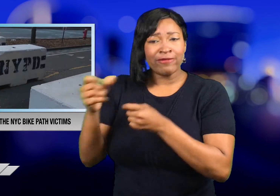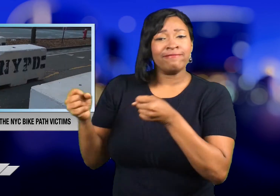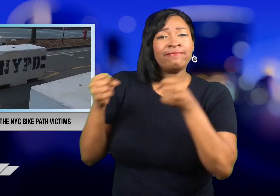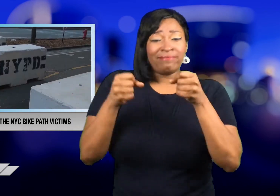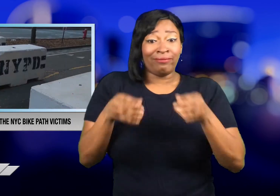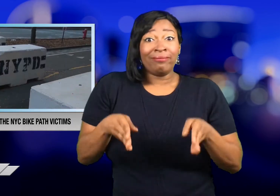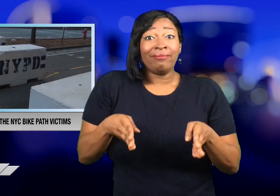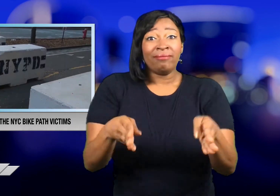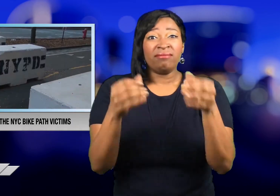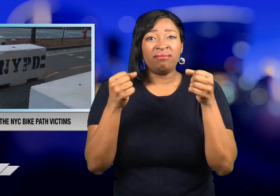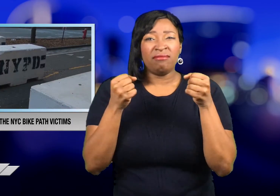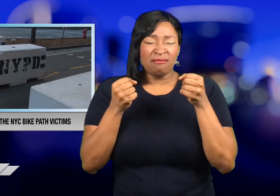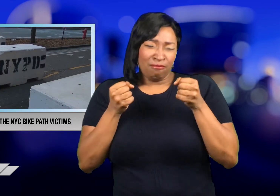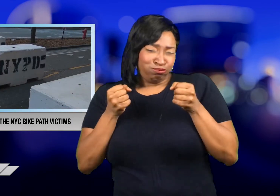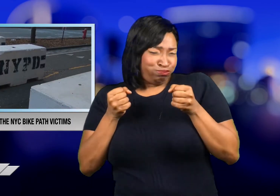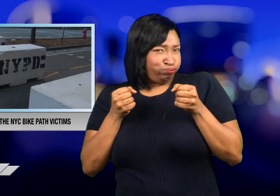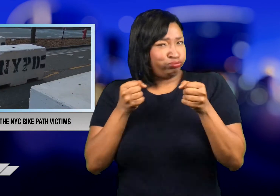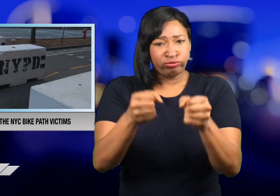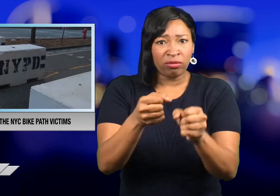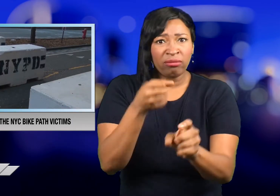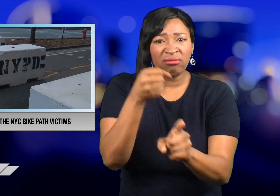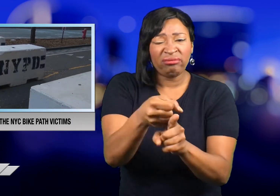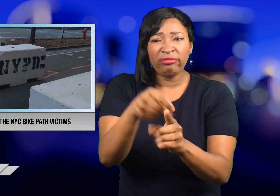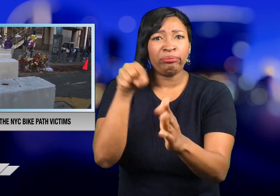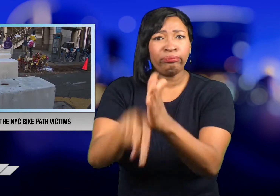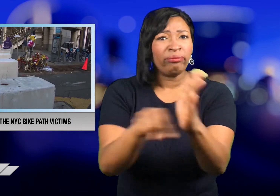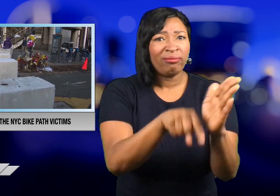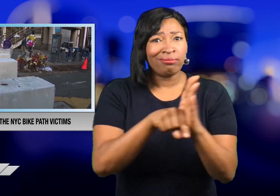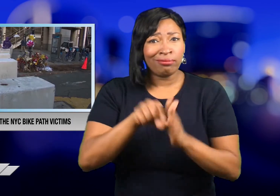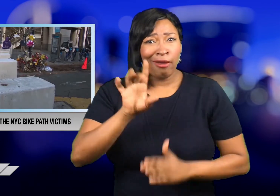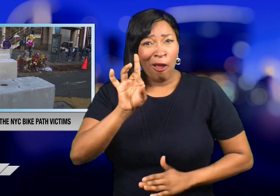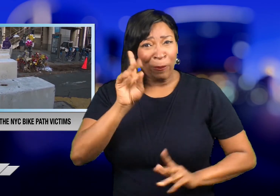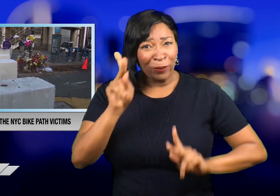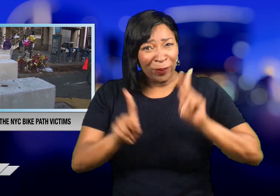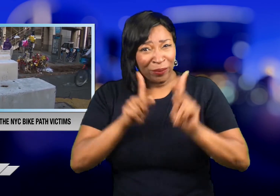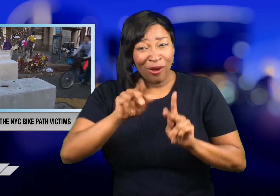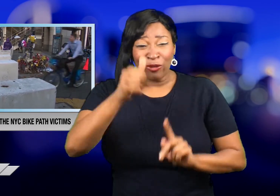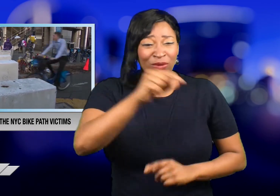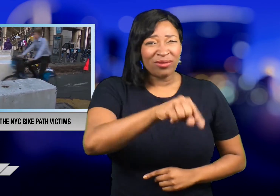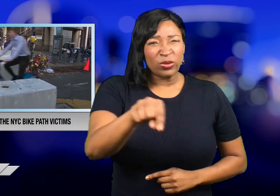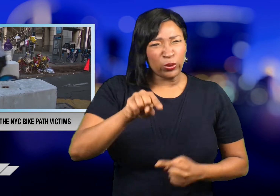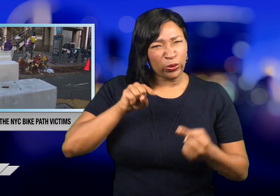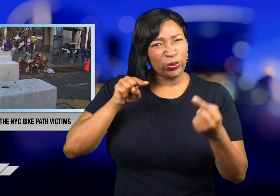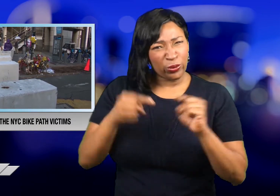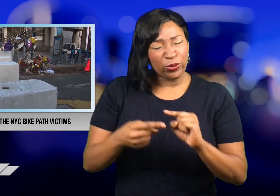path killing eight people and injuring several others.